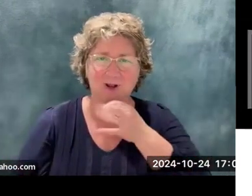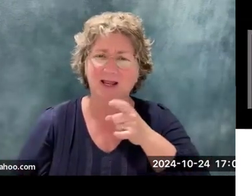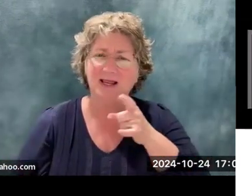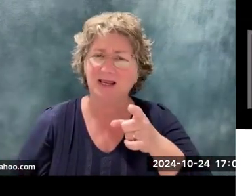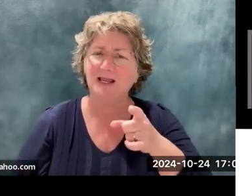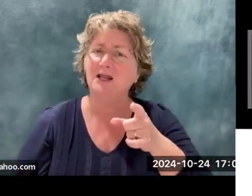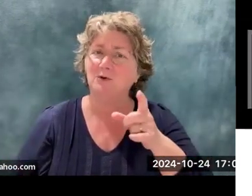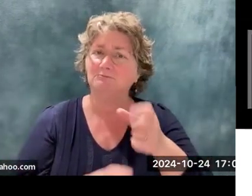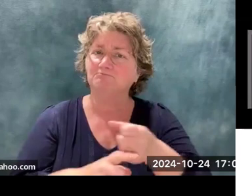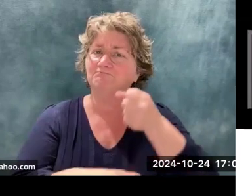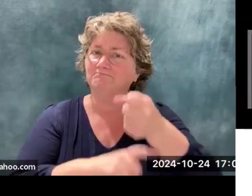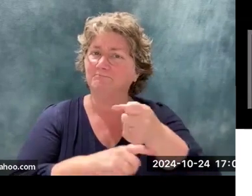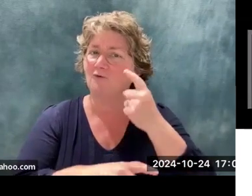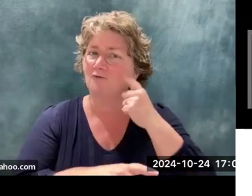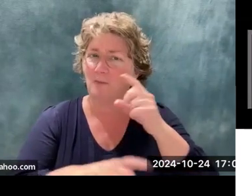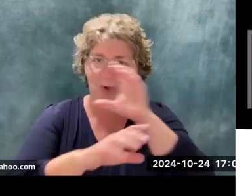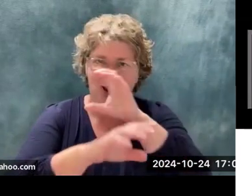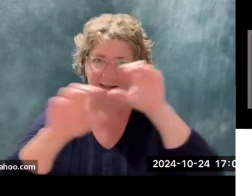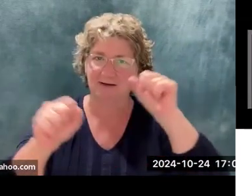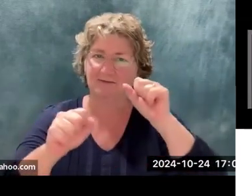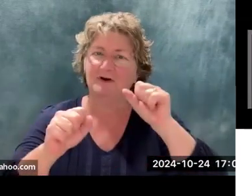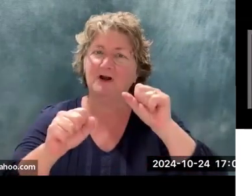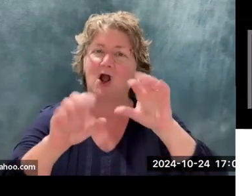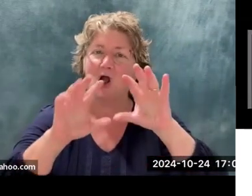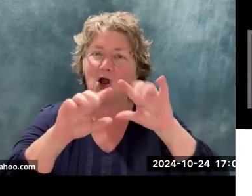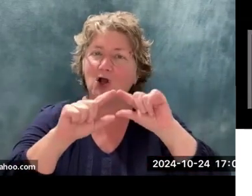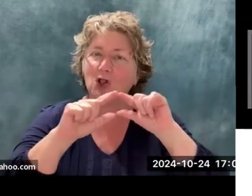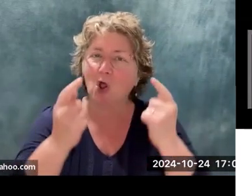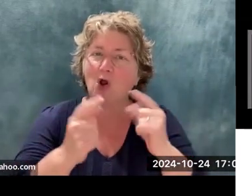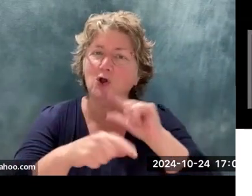This network works to improve the health of people worldwide,